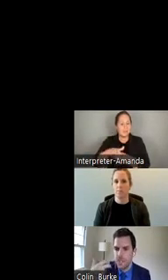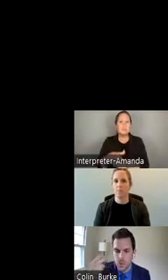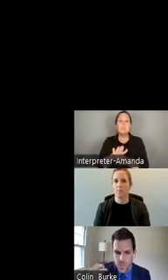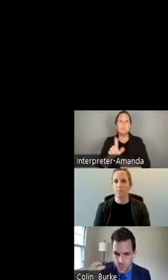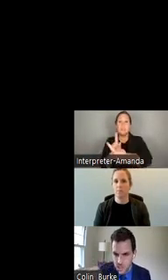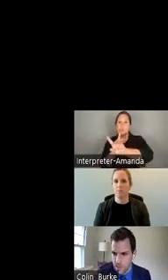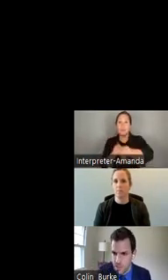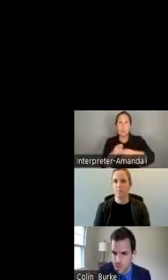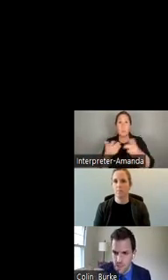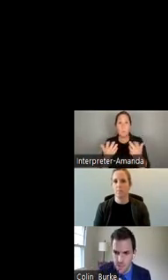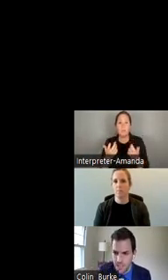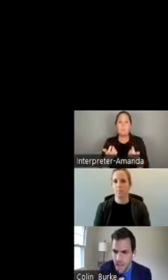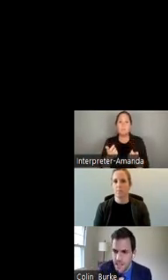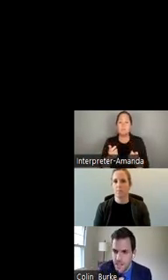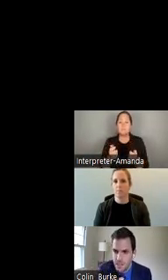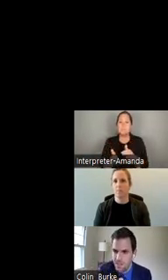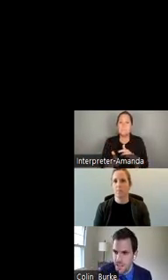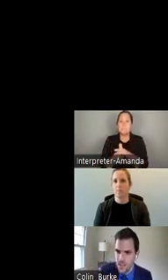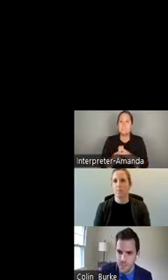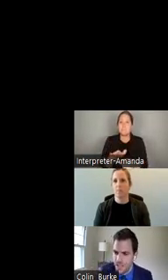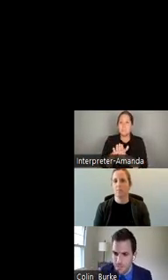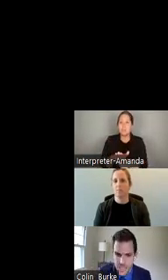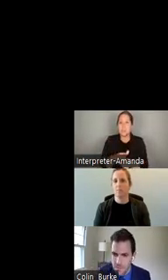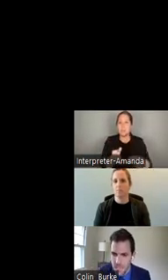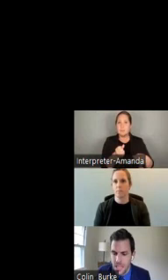have an acutely stressful experience something that causes me fear or something that makes me